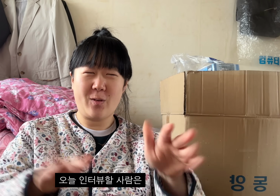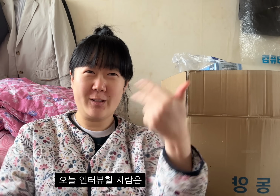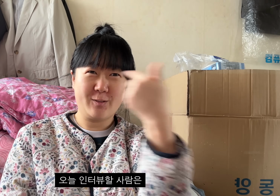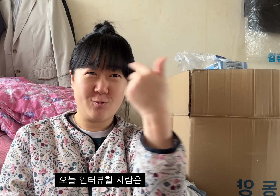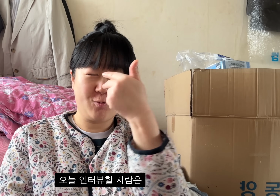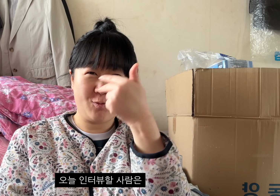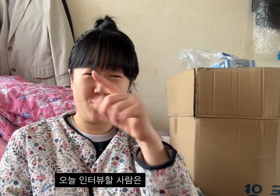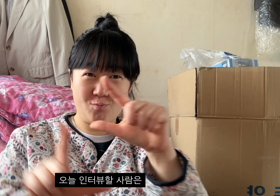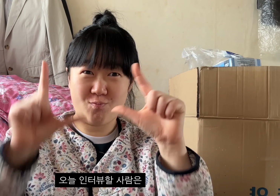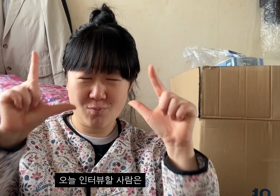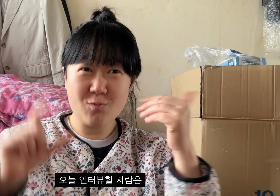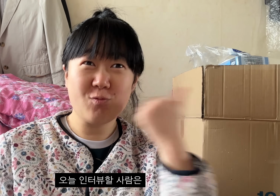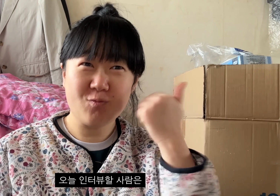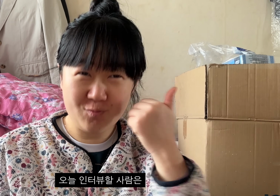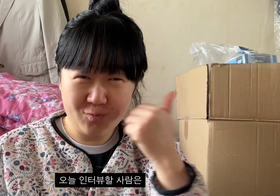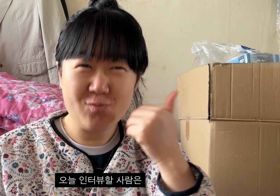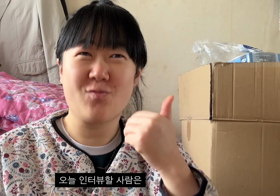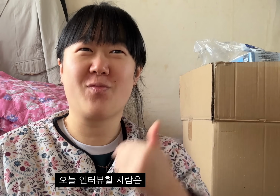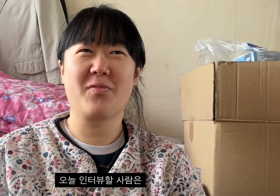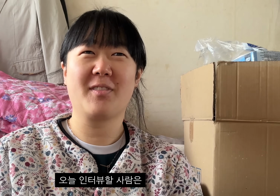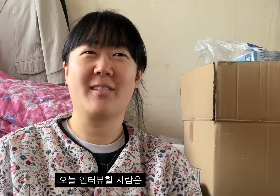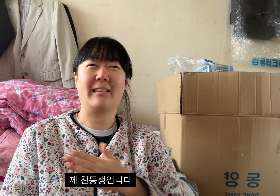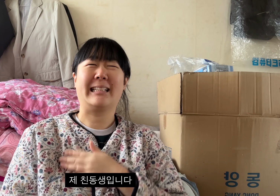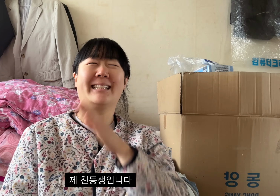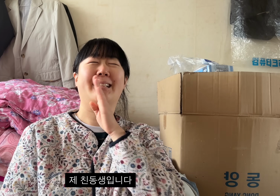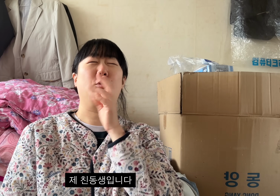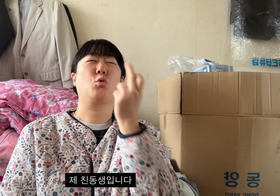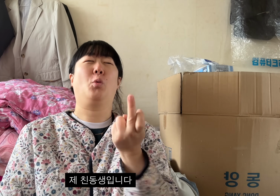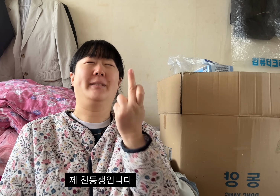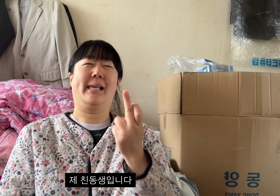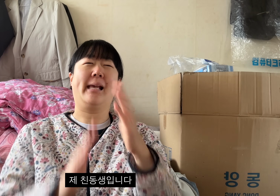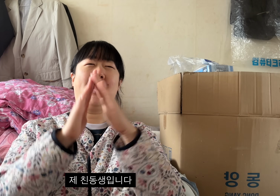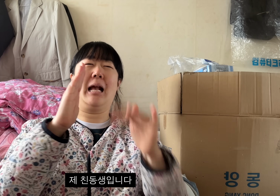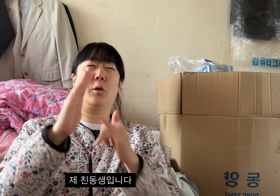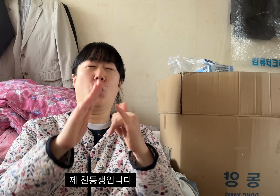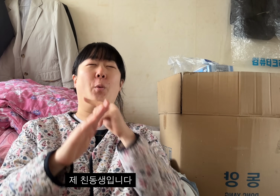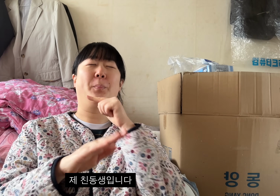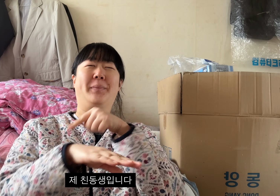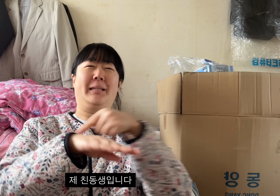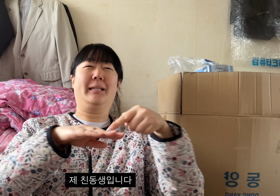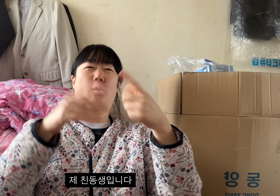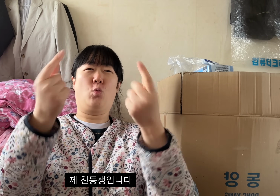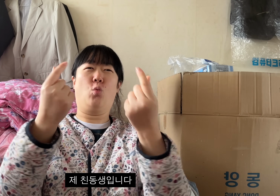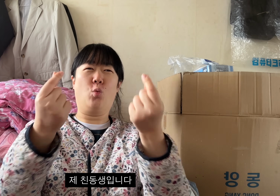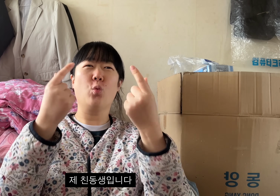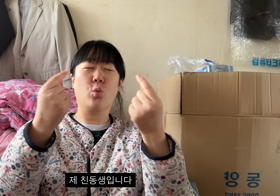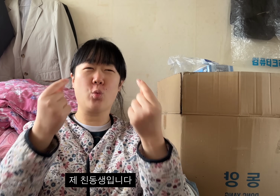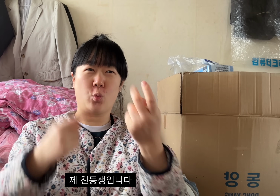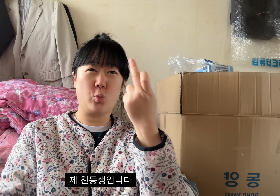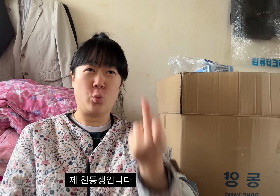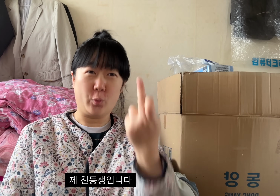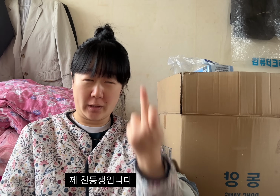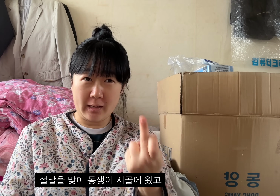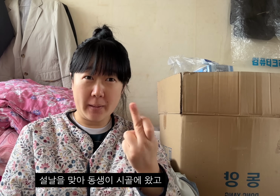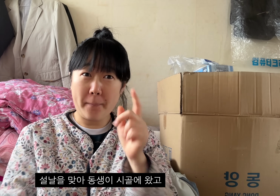Today, I’m interviewing my younger brother.